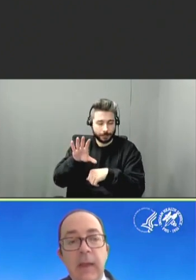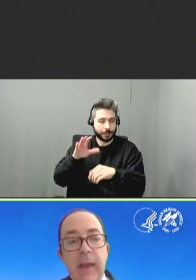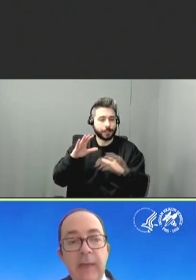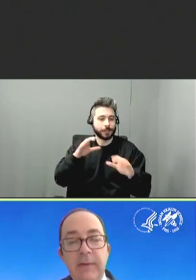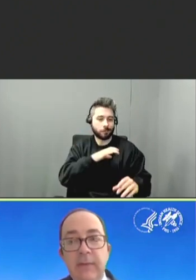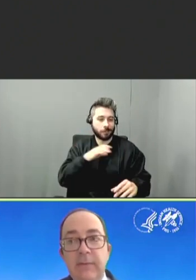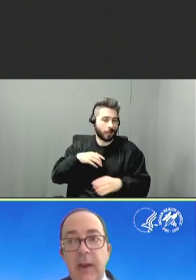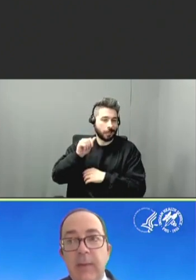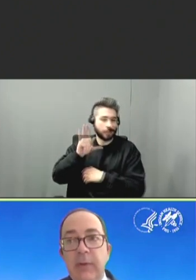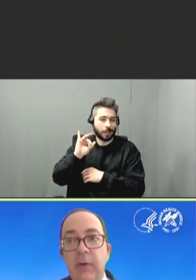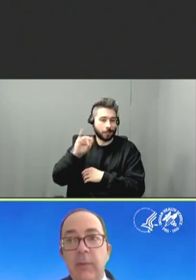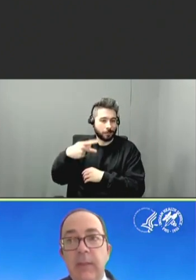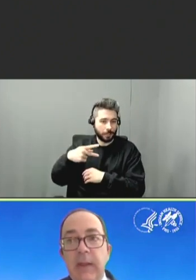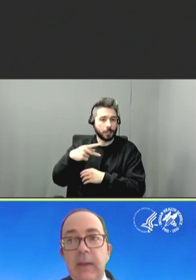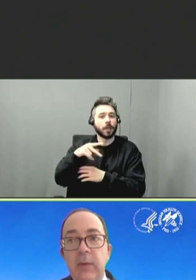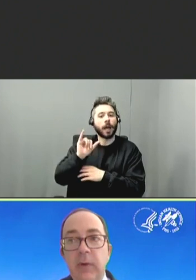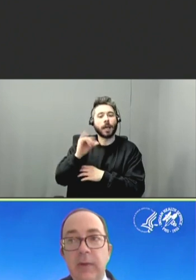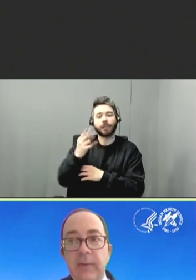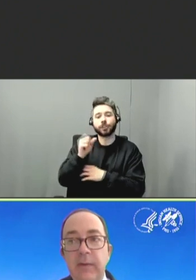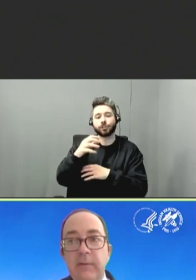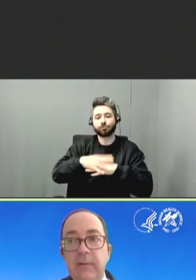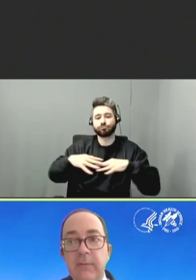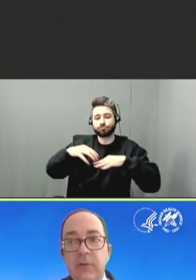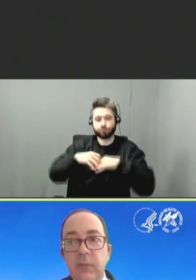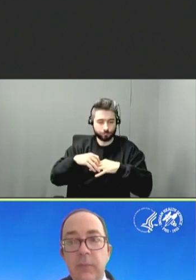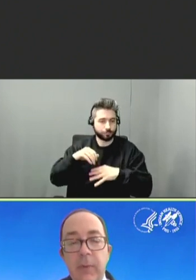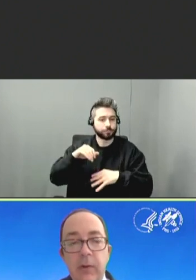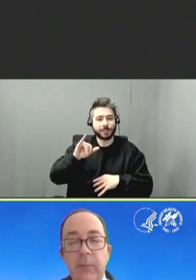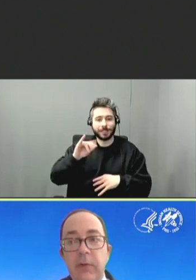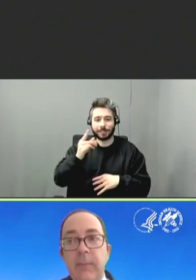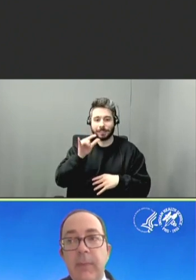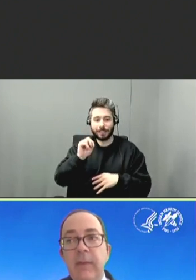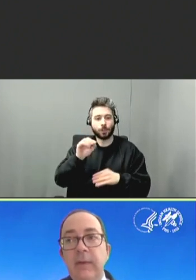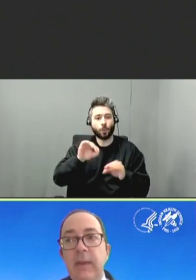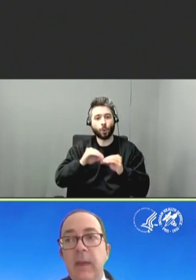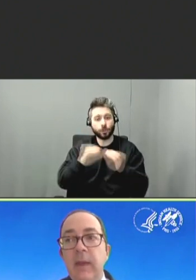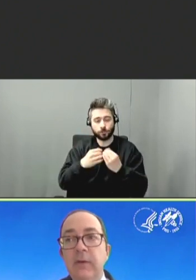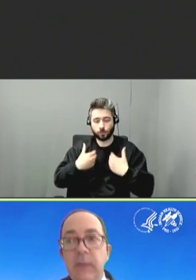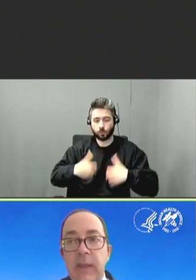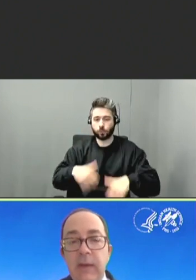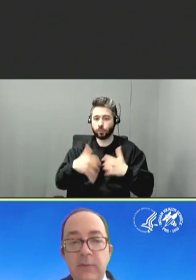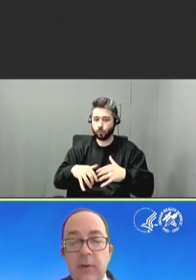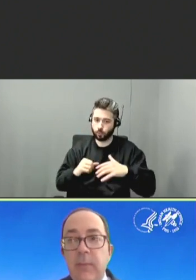HIS tribal and urban Indian organizations have shown remarkable capacity to engage tribal